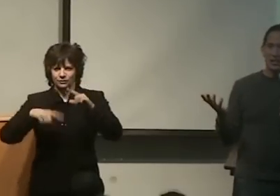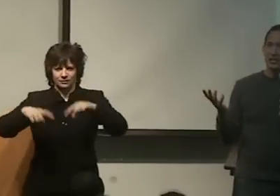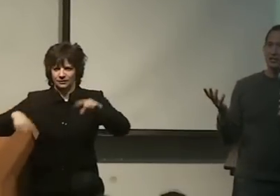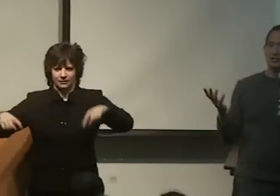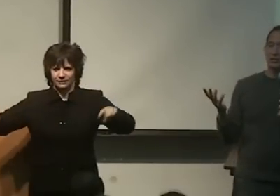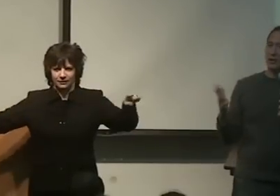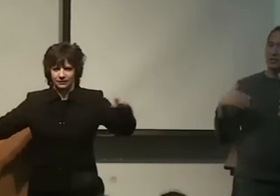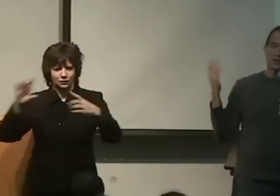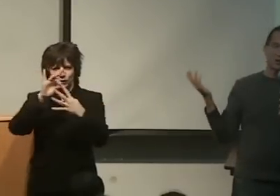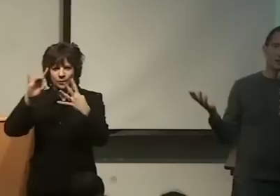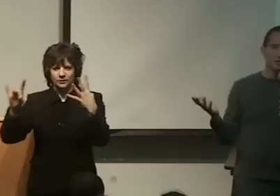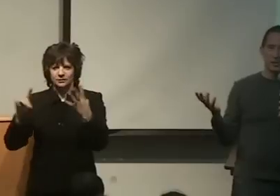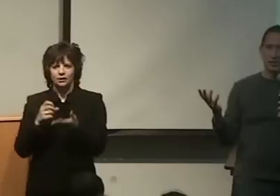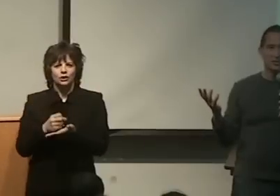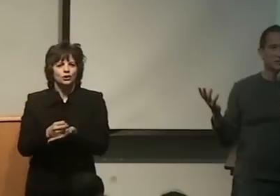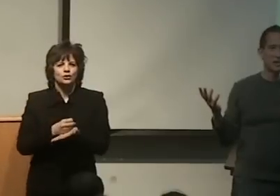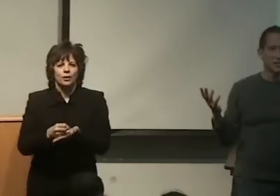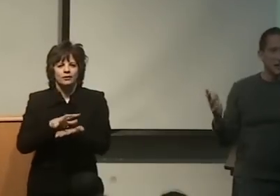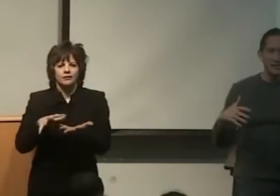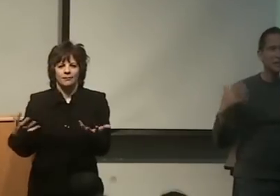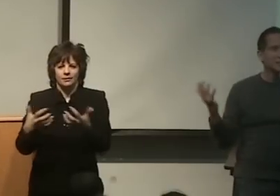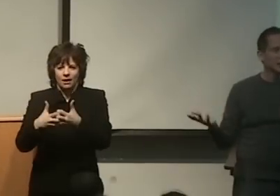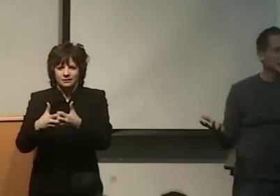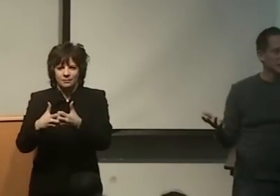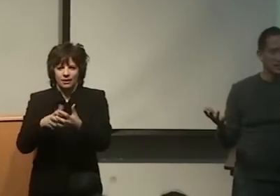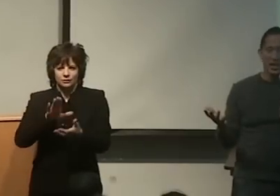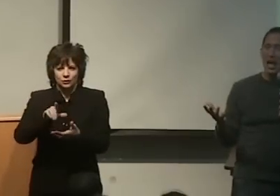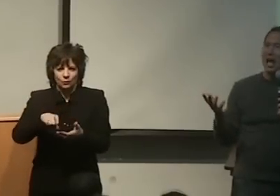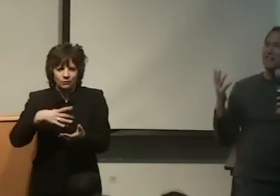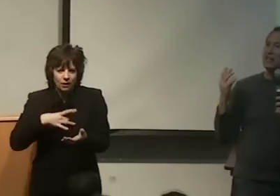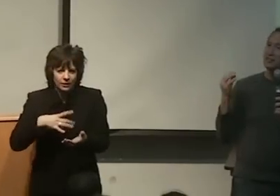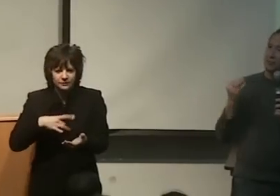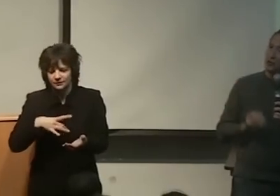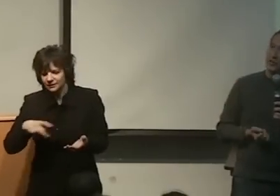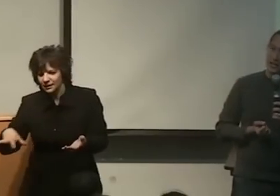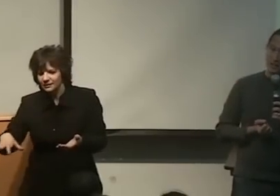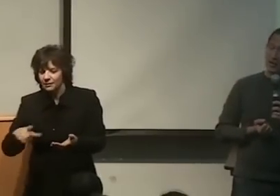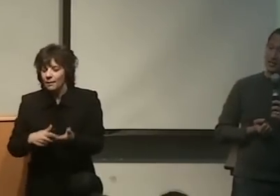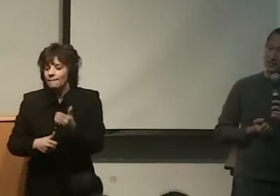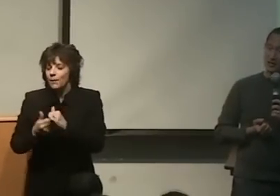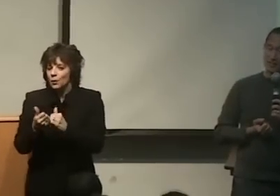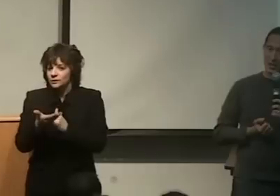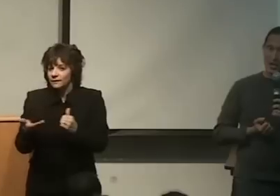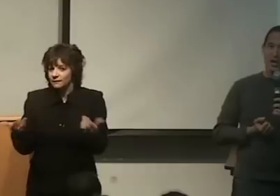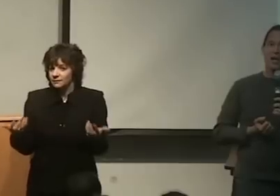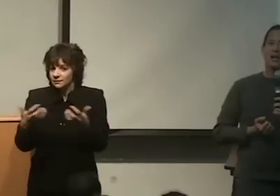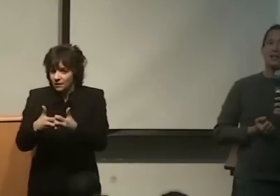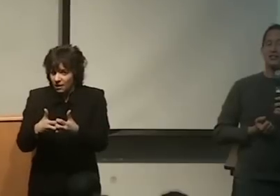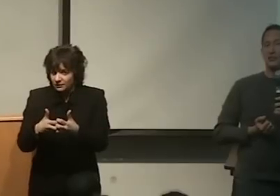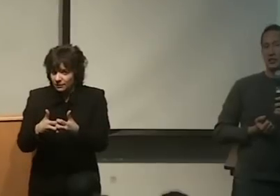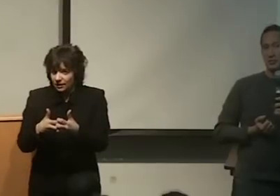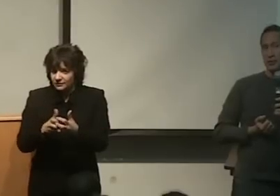Your credit card can be customized. I mean everything can be customized. And the thing that's most customized is your experience